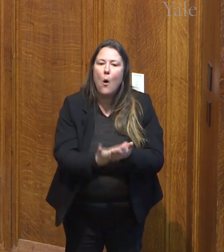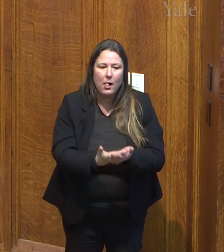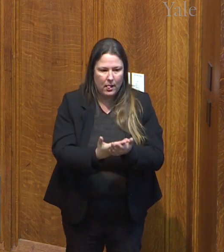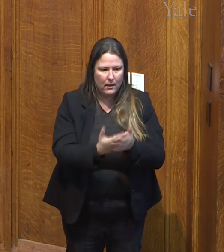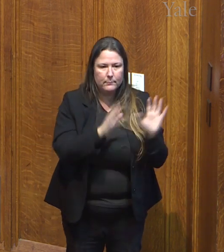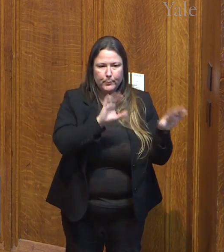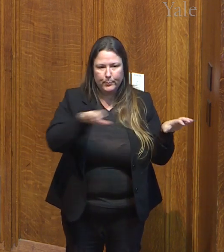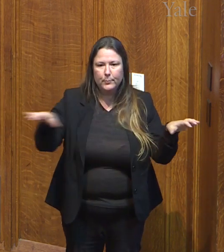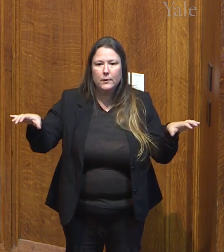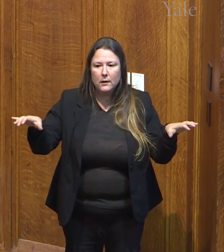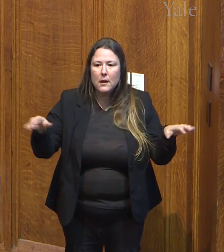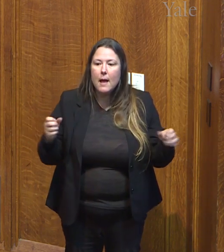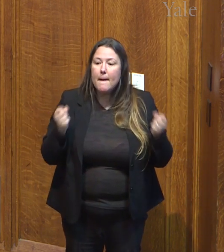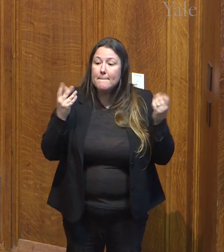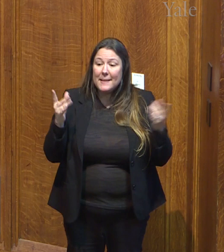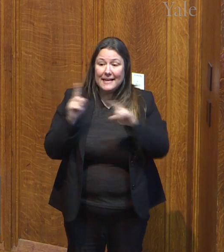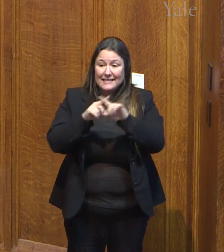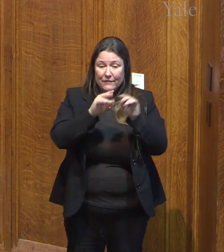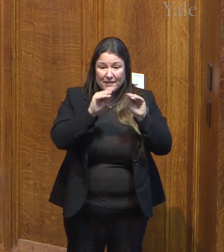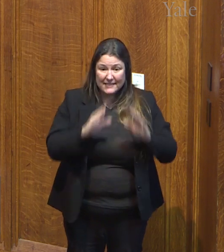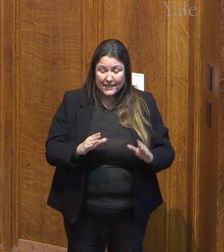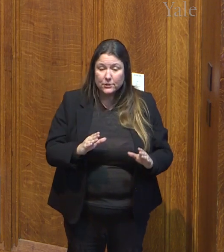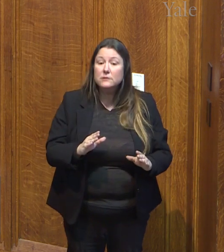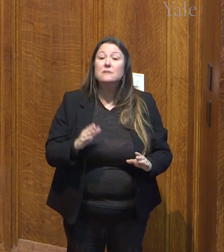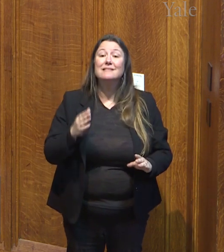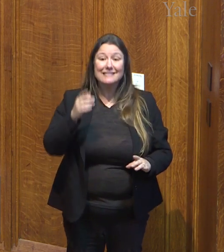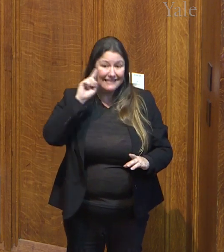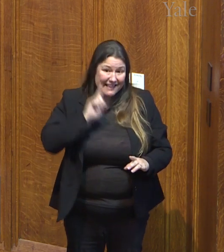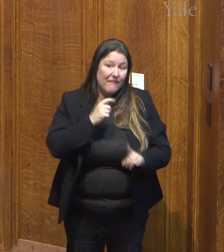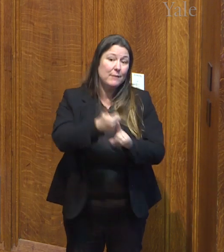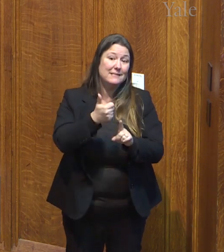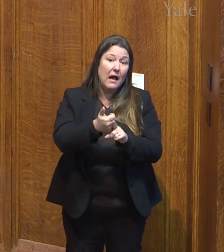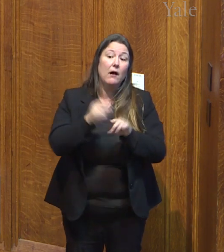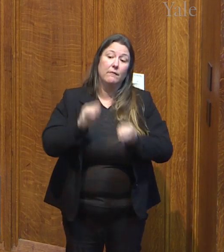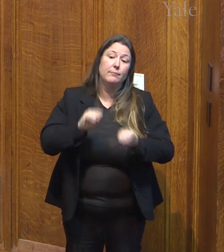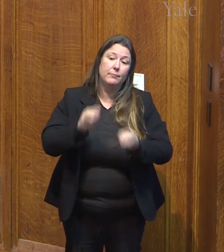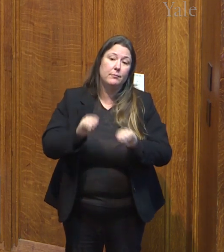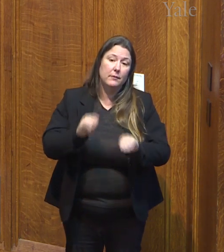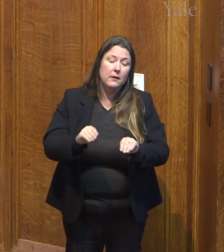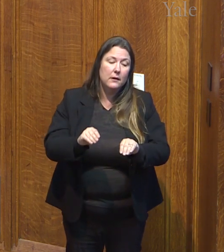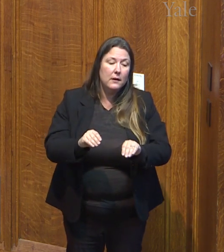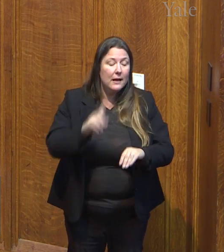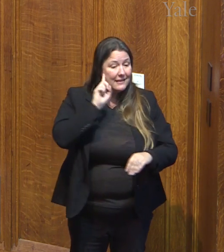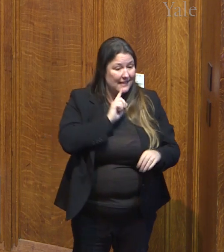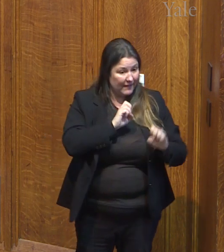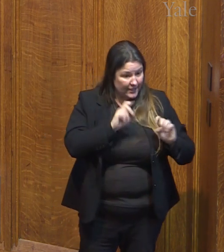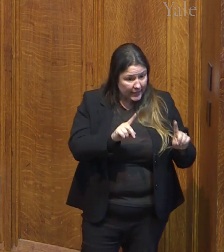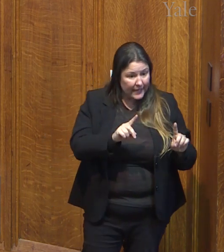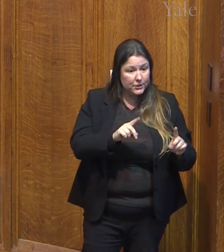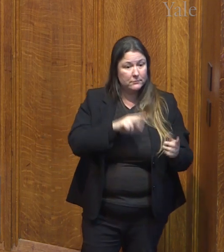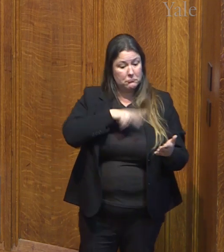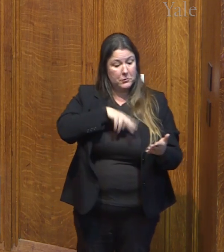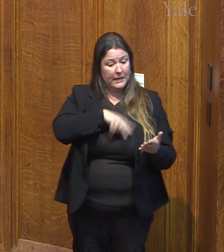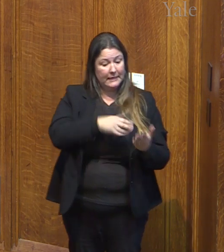A significant number of teachers for the Deaf were Deaf themselves. Deaf education and literacy were springing up everywhere.